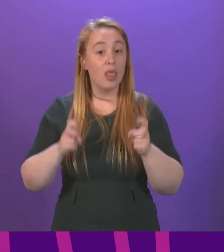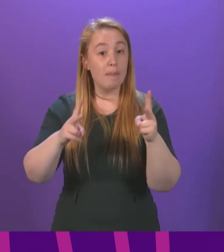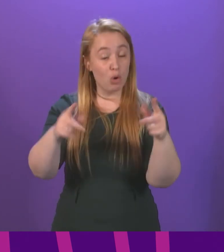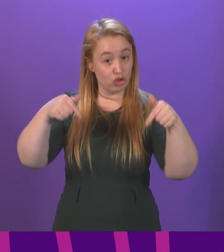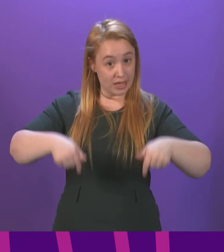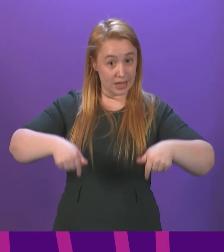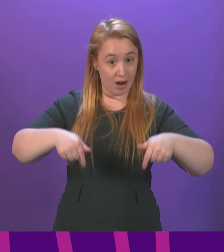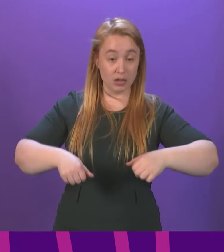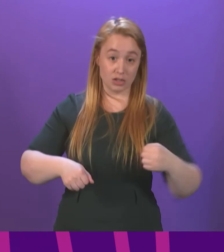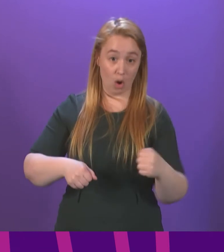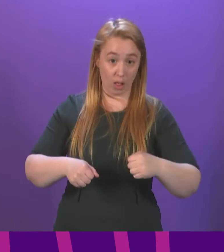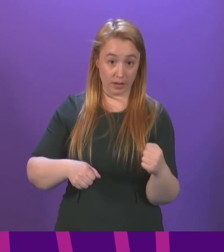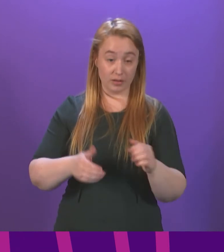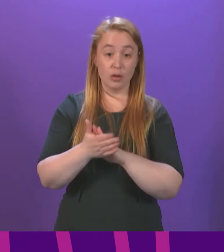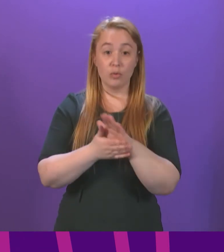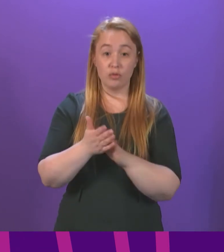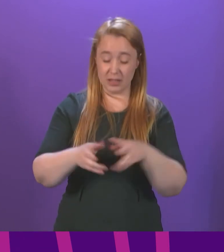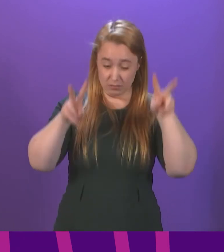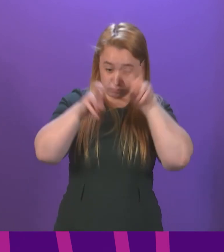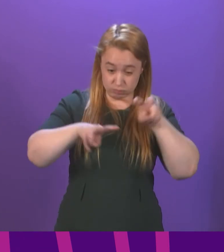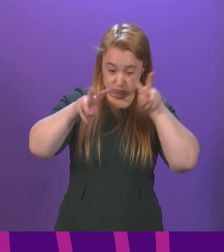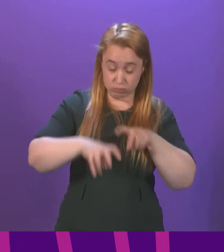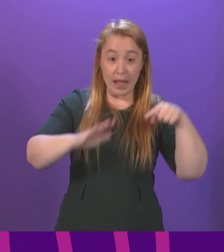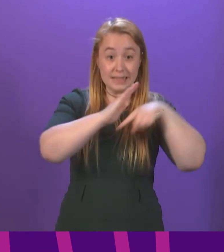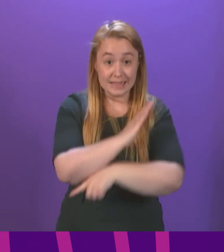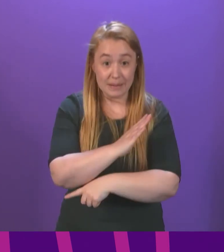Our approach—which involves extending the circles of investigation and testing for positive